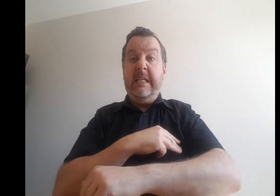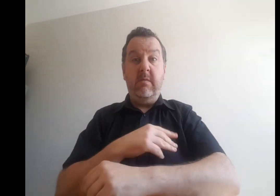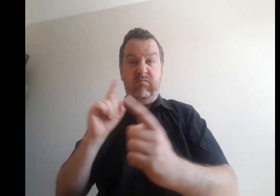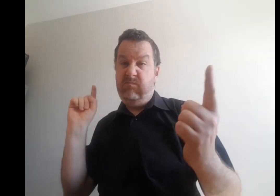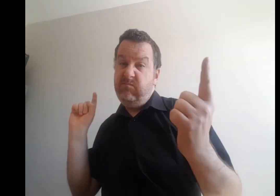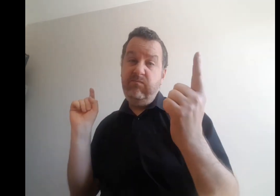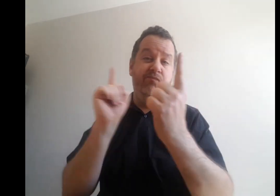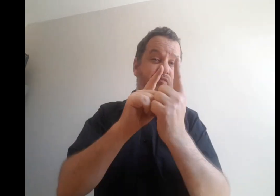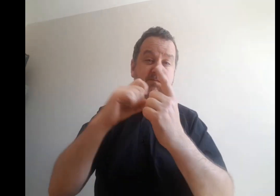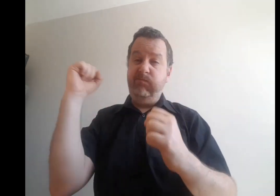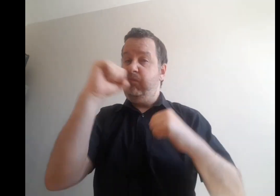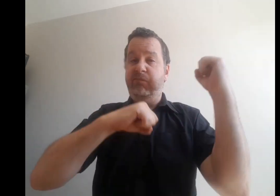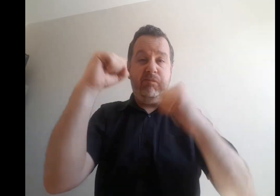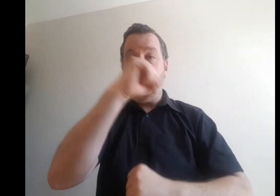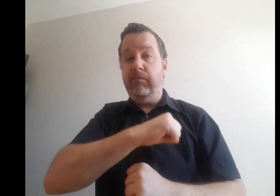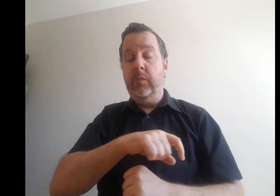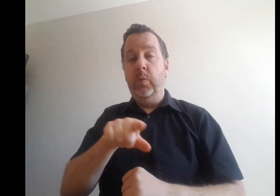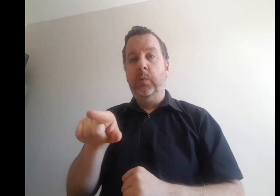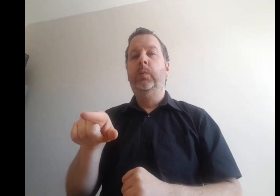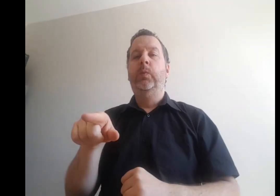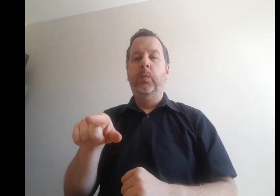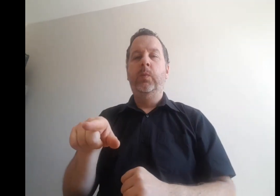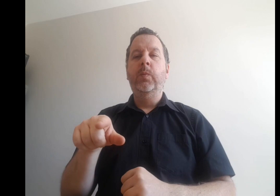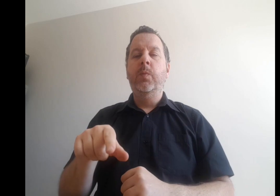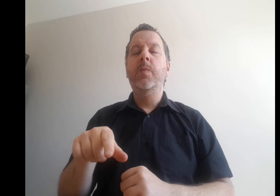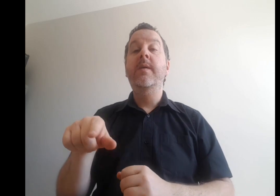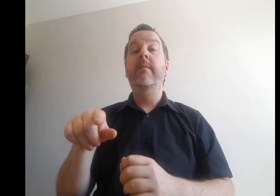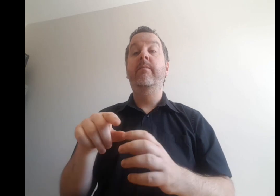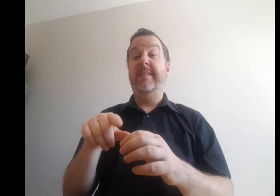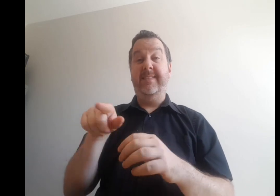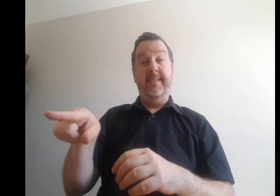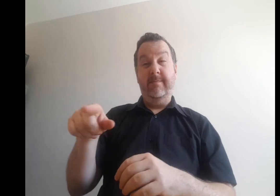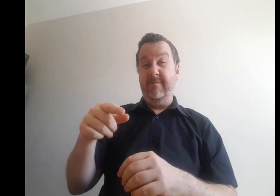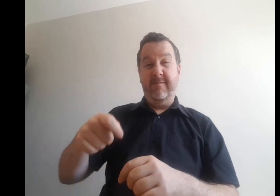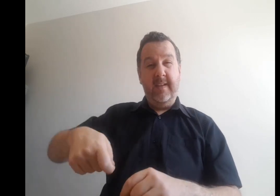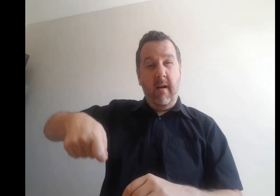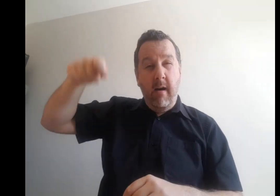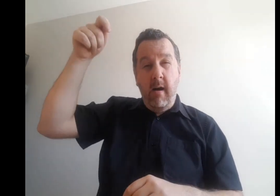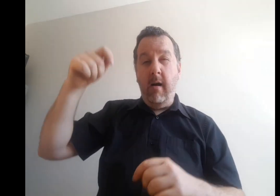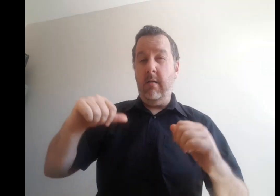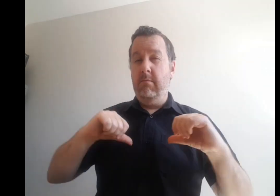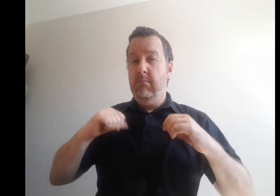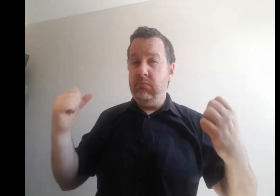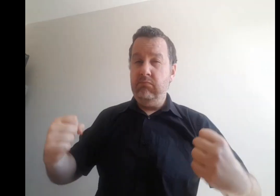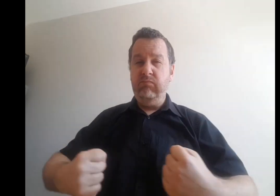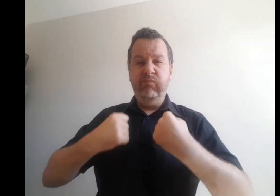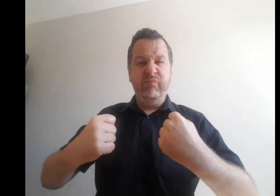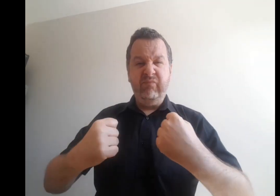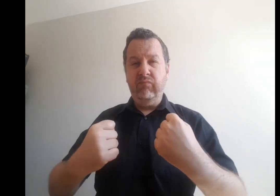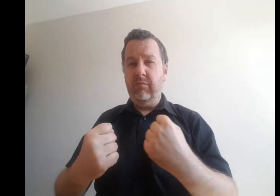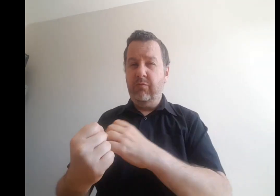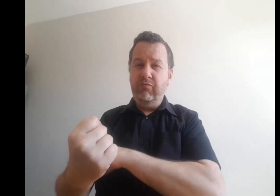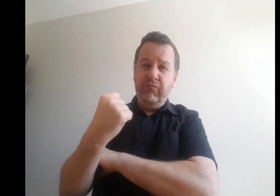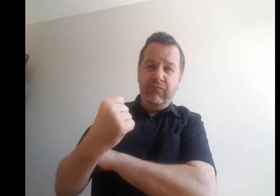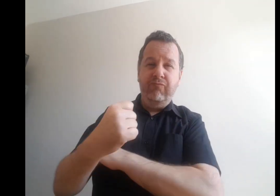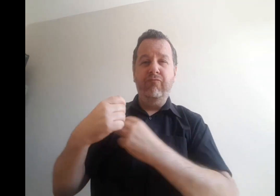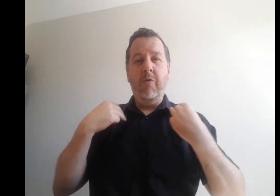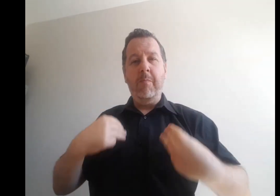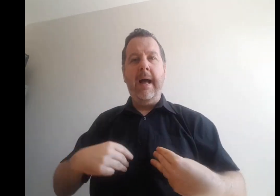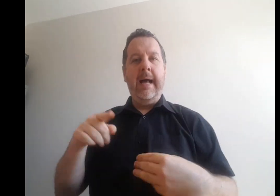he'd just automatically go to attack them. He was known as being a very big, muscly guy, very tall.